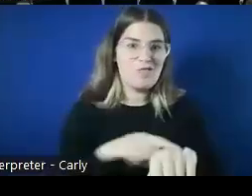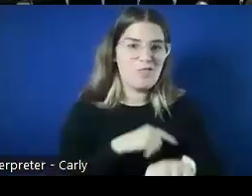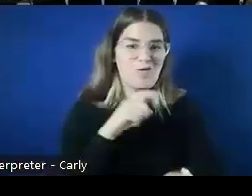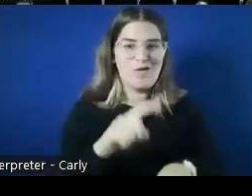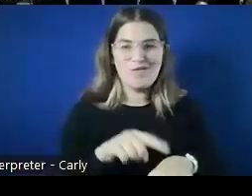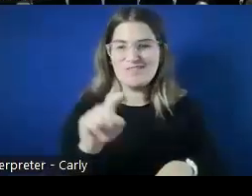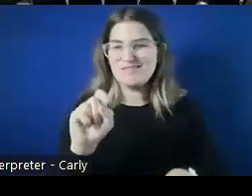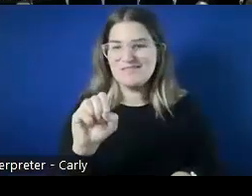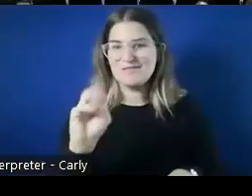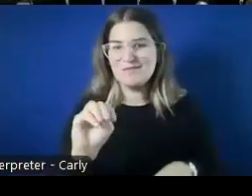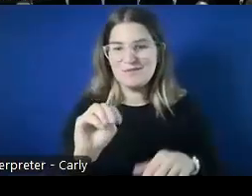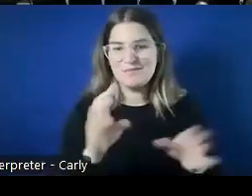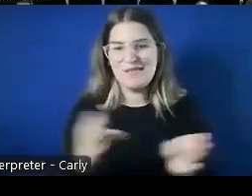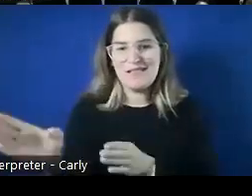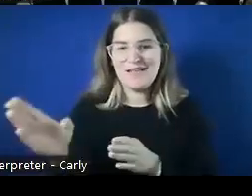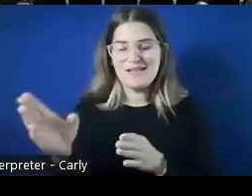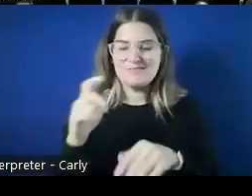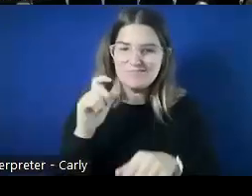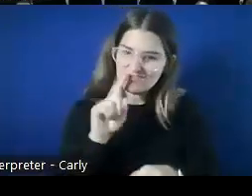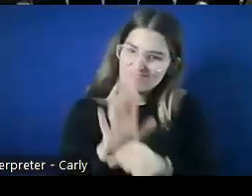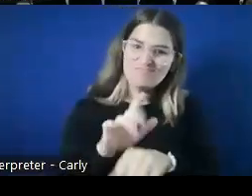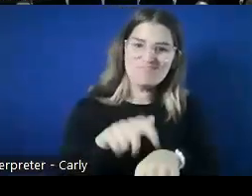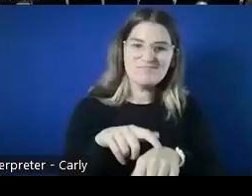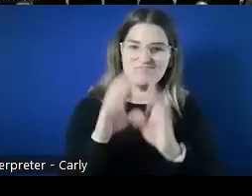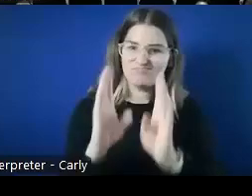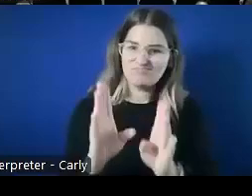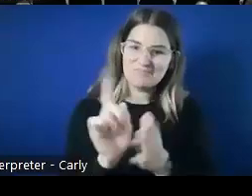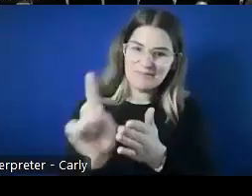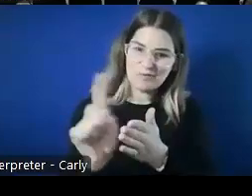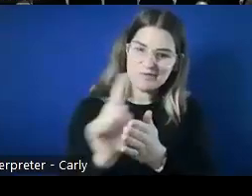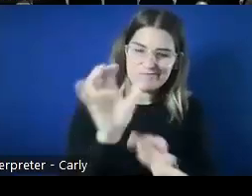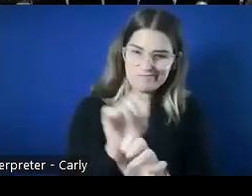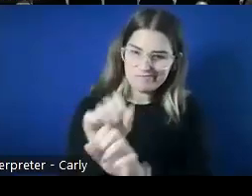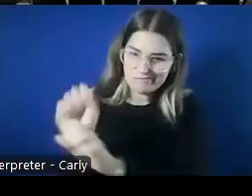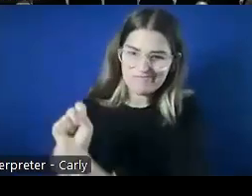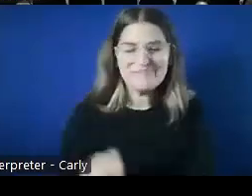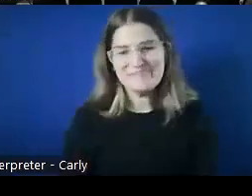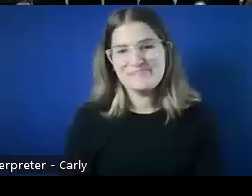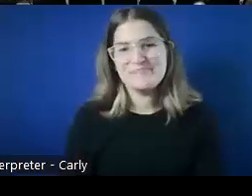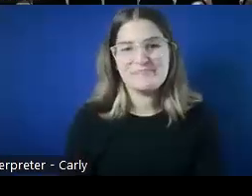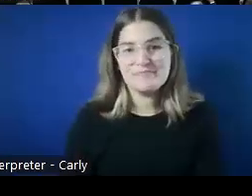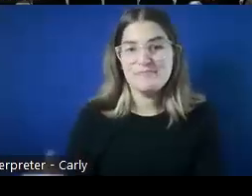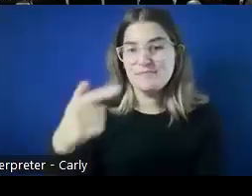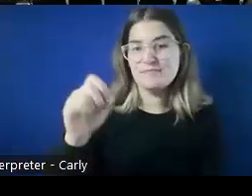time for psychiatrist to support start every week as well all right I think George has a question